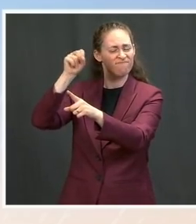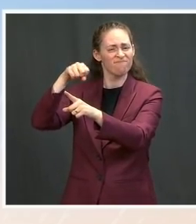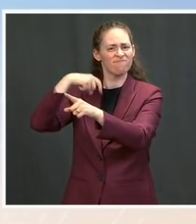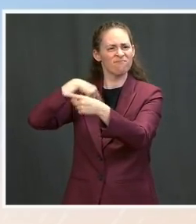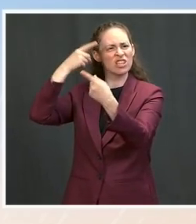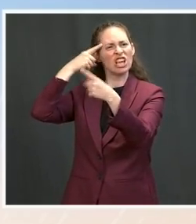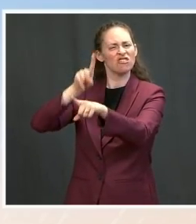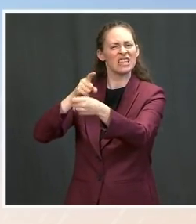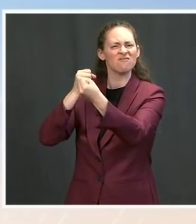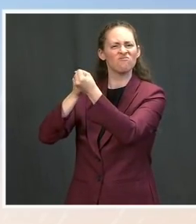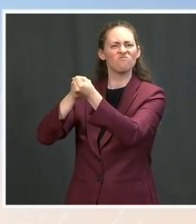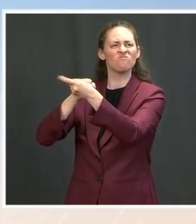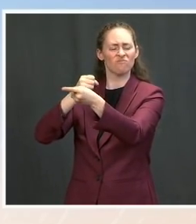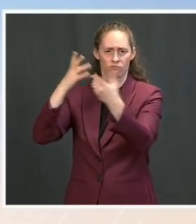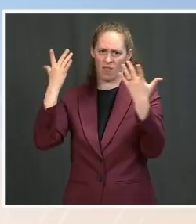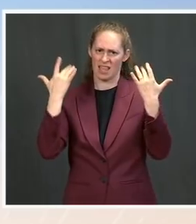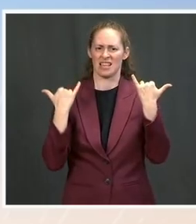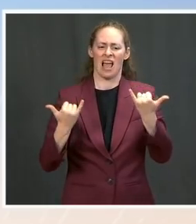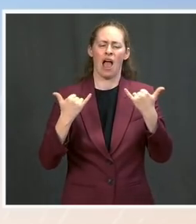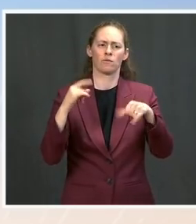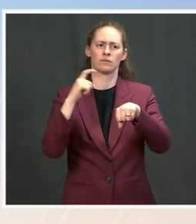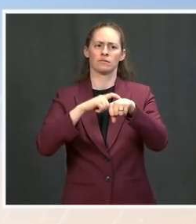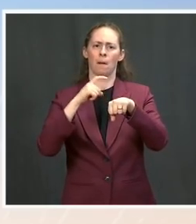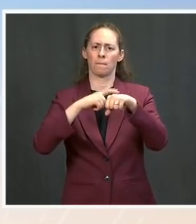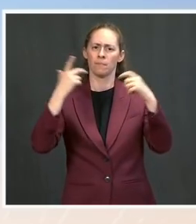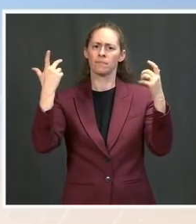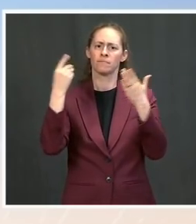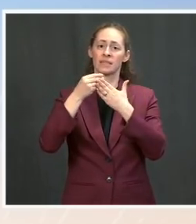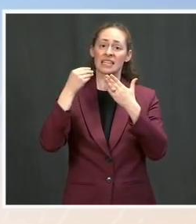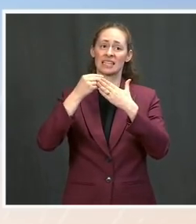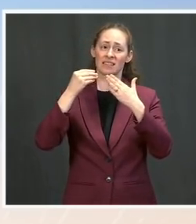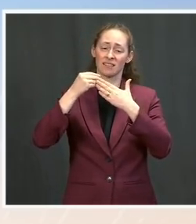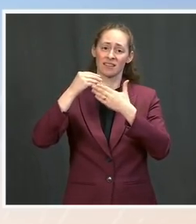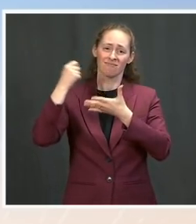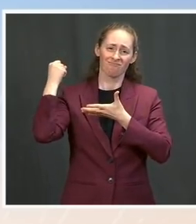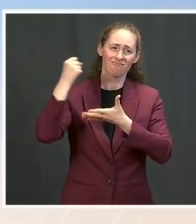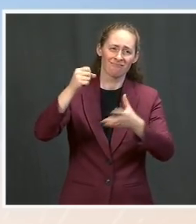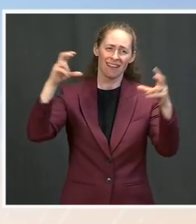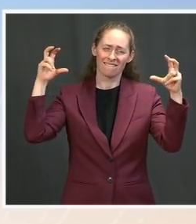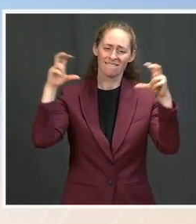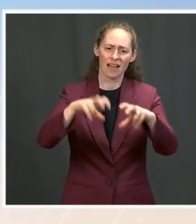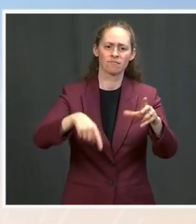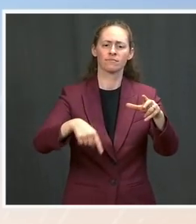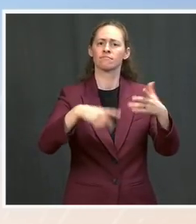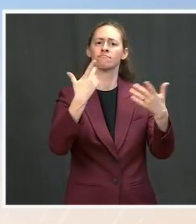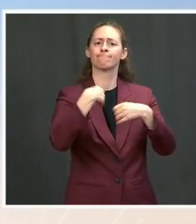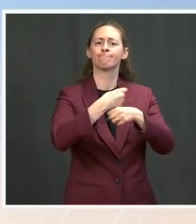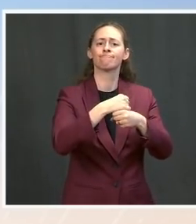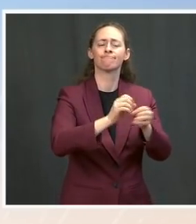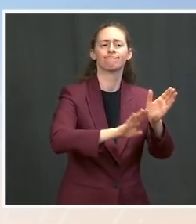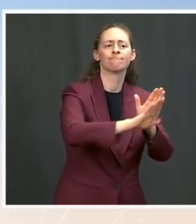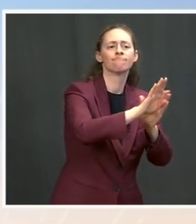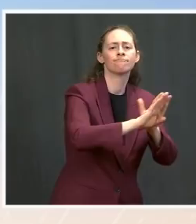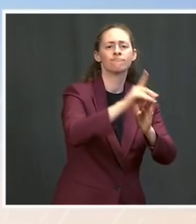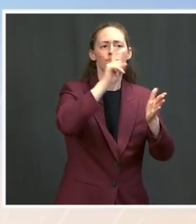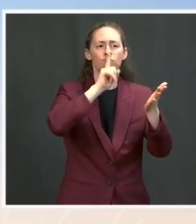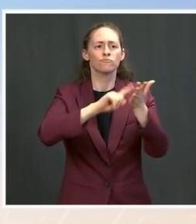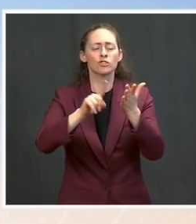for investment in research and development, for leveling the playol- -- playing field on the workforce to make exactly this investment.